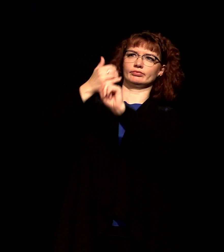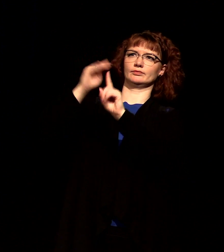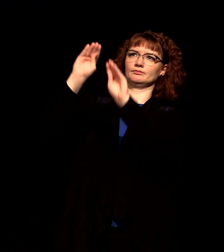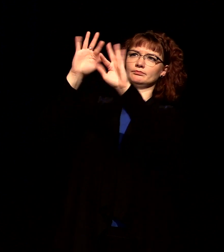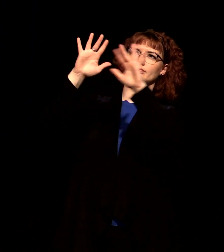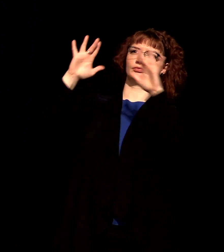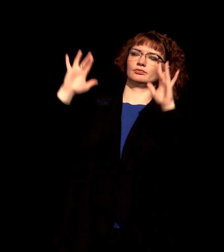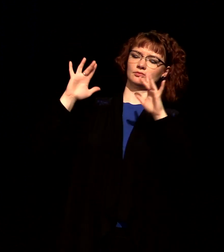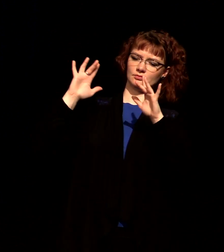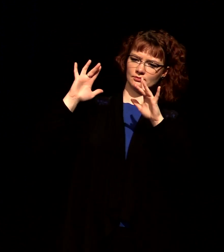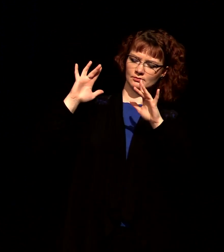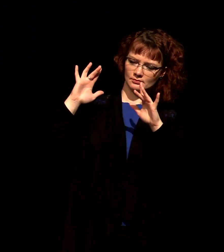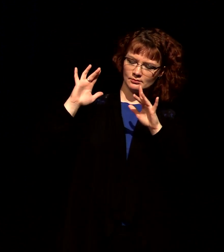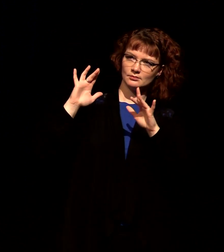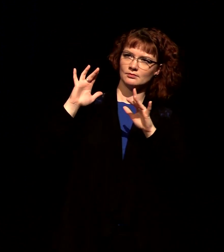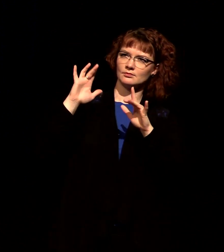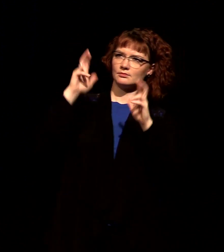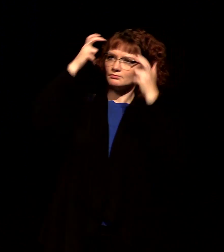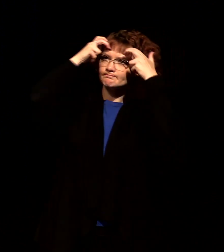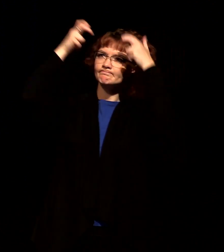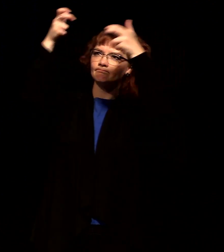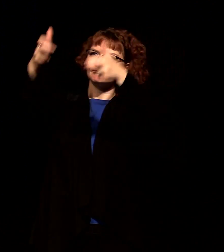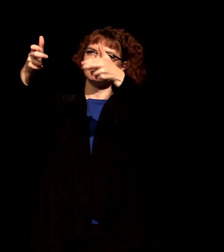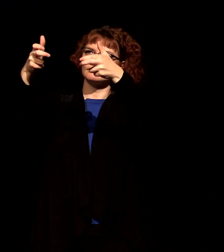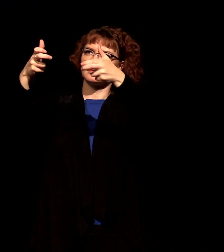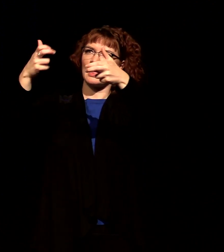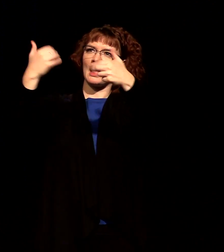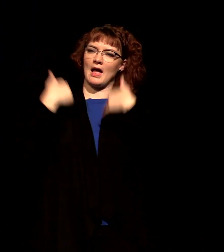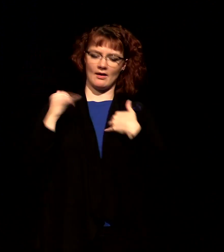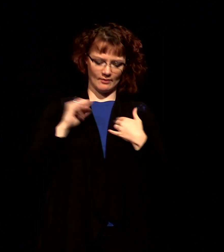robed with majesty, you have this belt, around your waist,